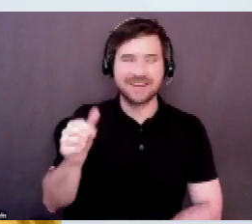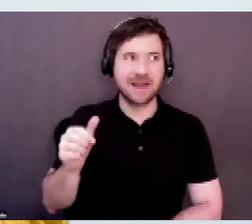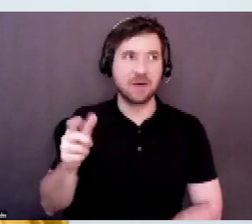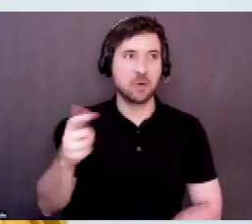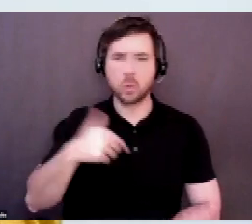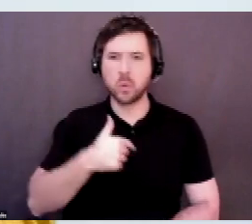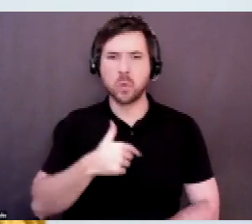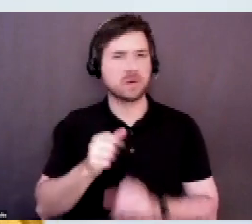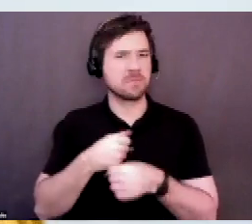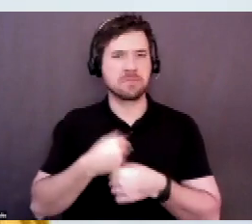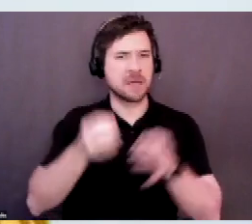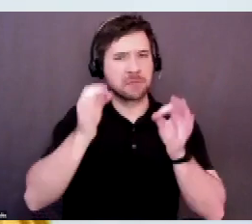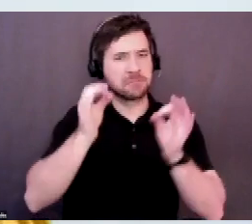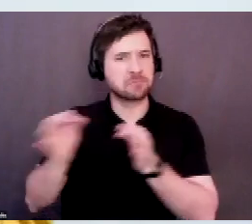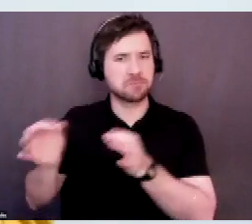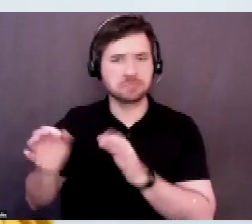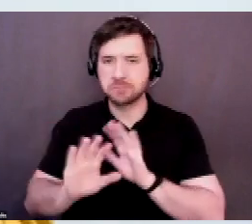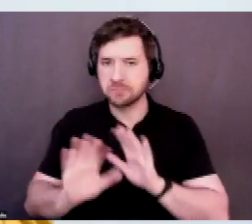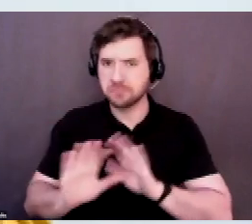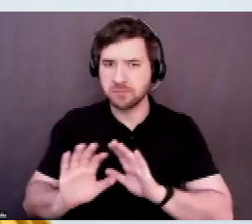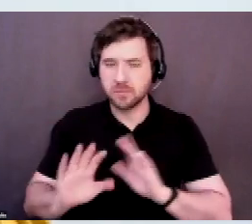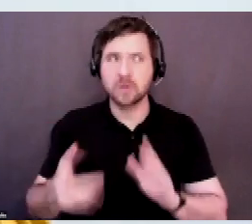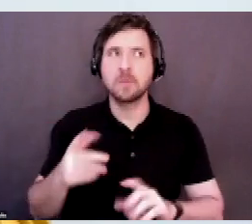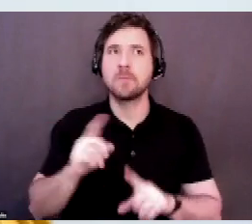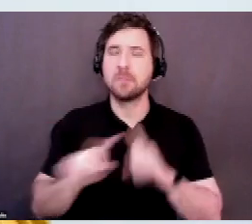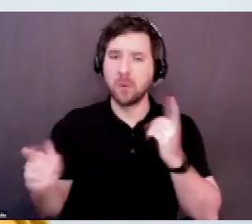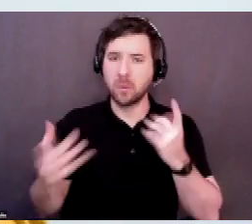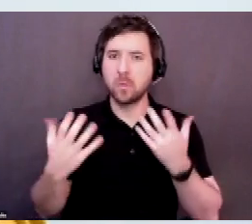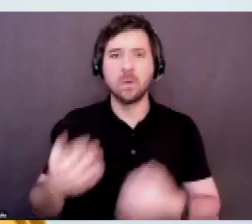But I think we needed to understand what the risks were.